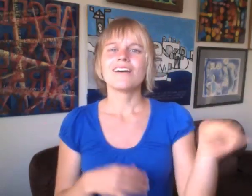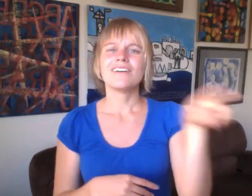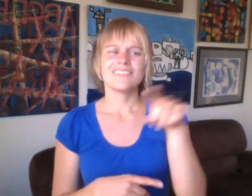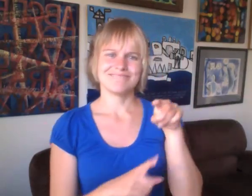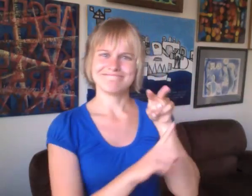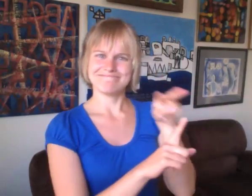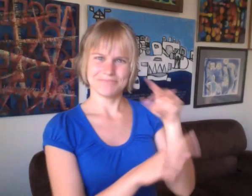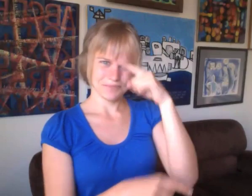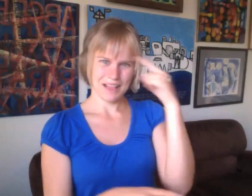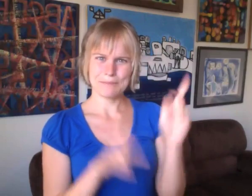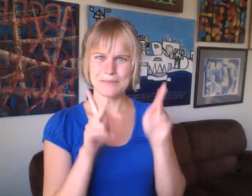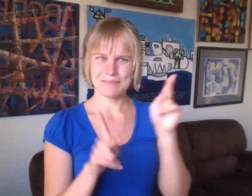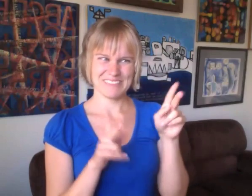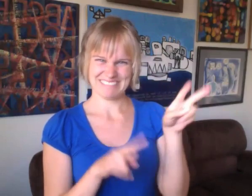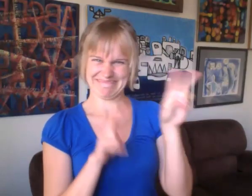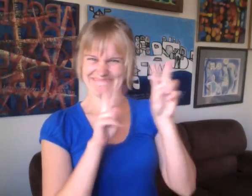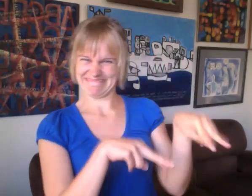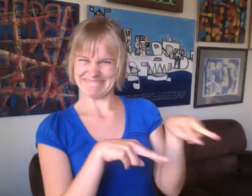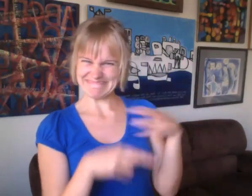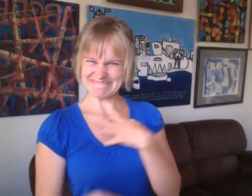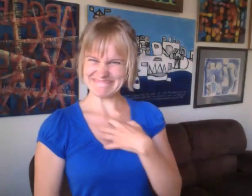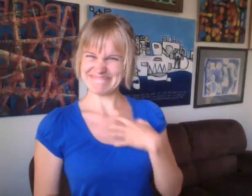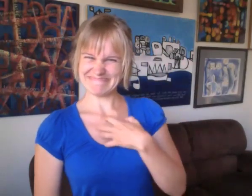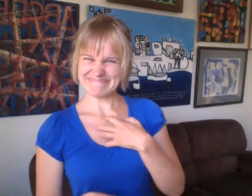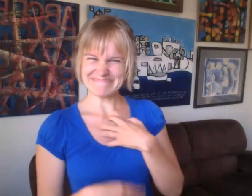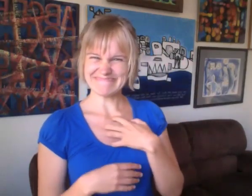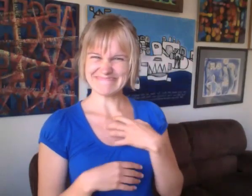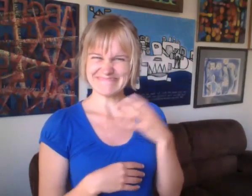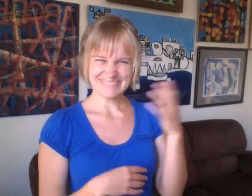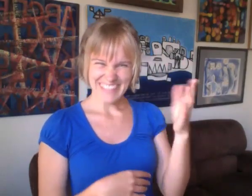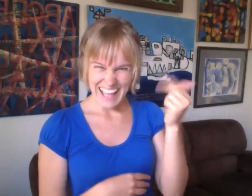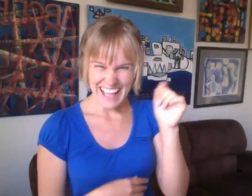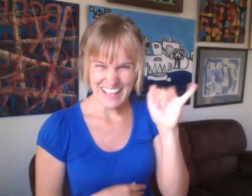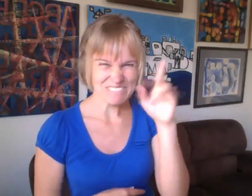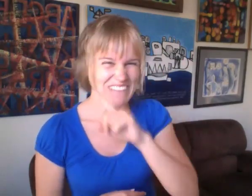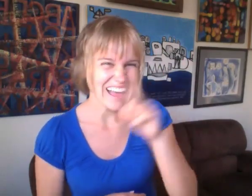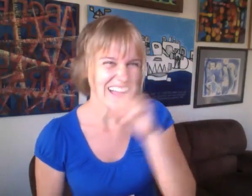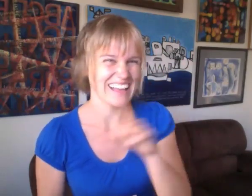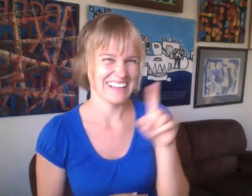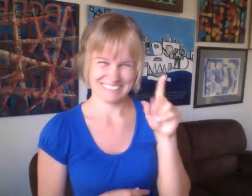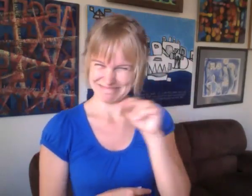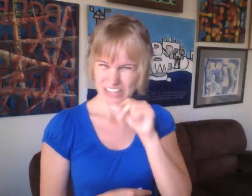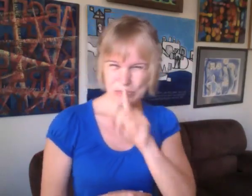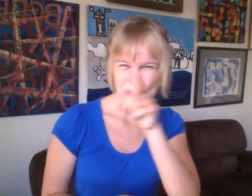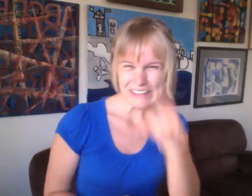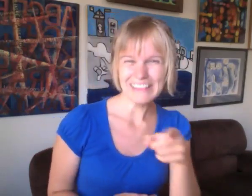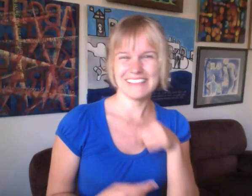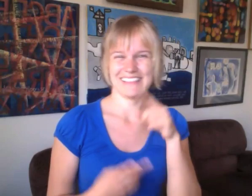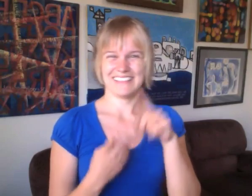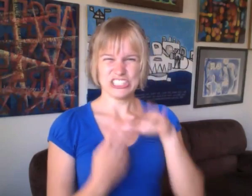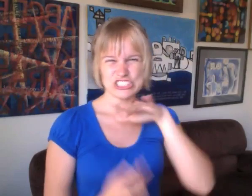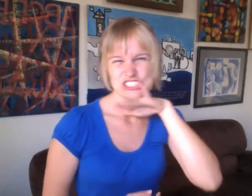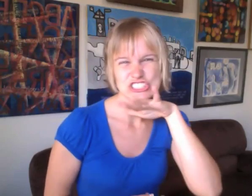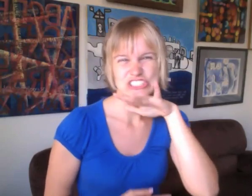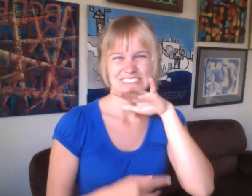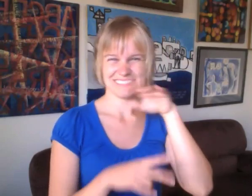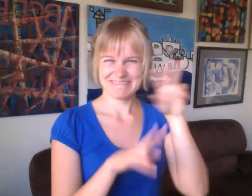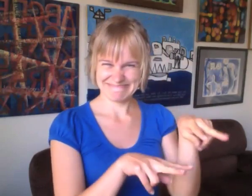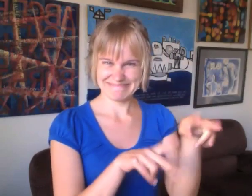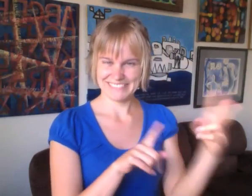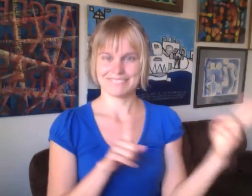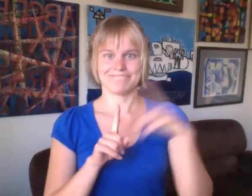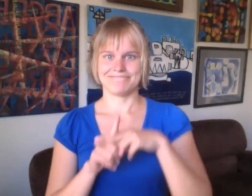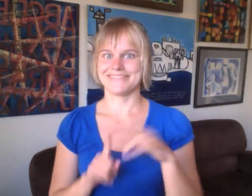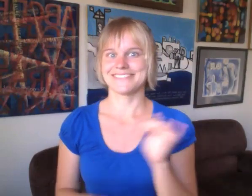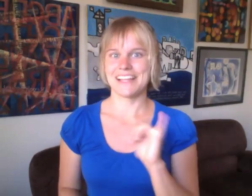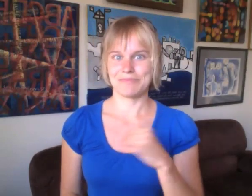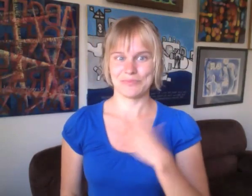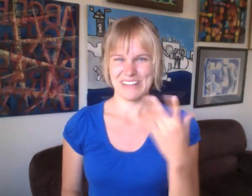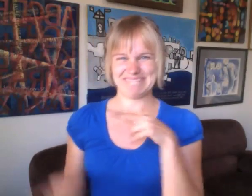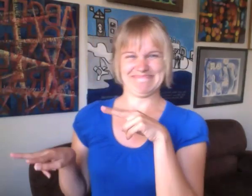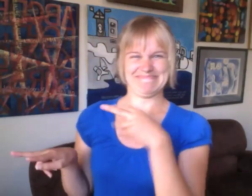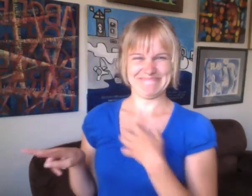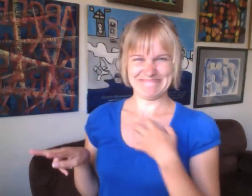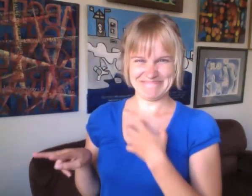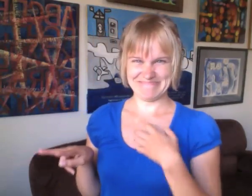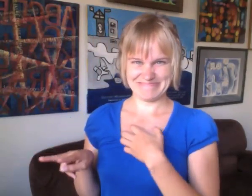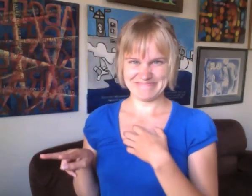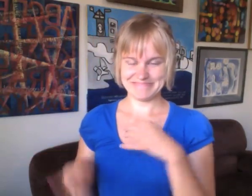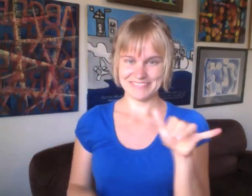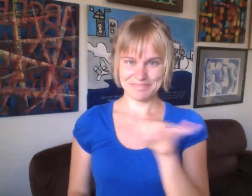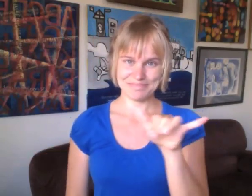This is a projection of a preexisting stereotype rooted in people's inherent racist perceptions of black hair.